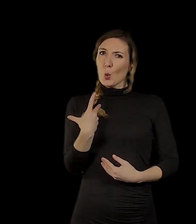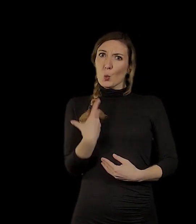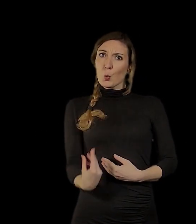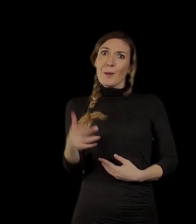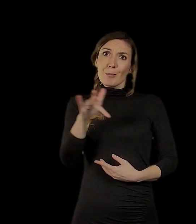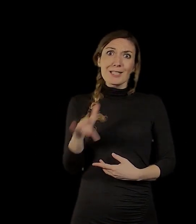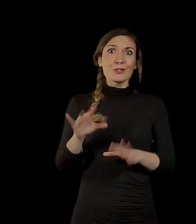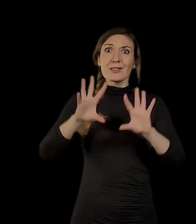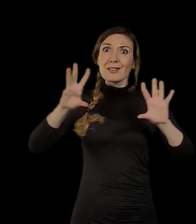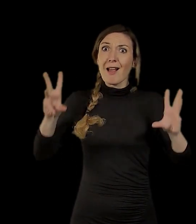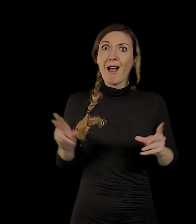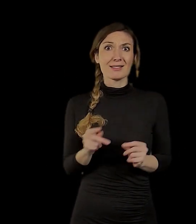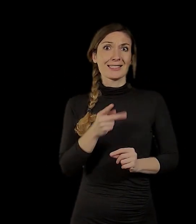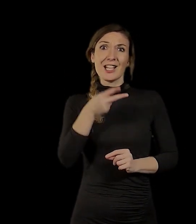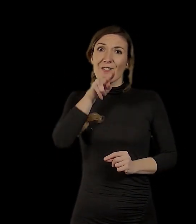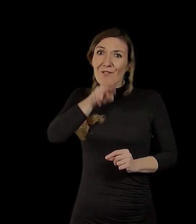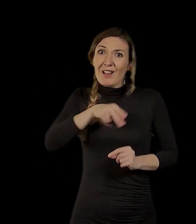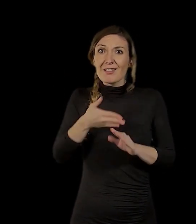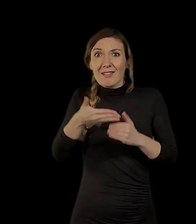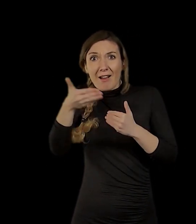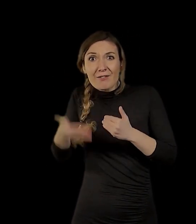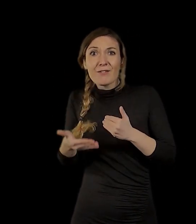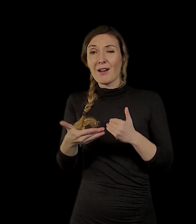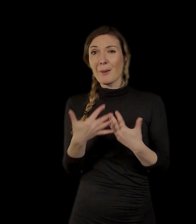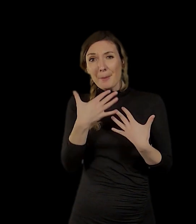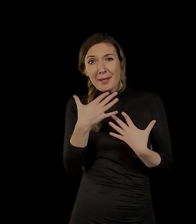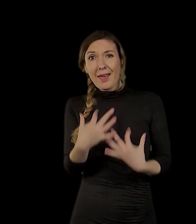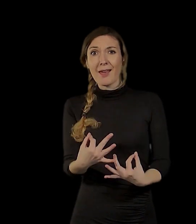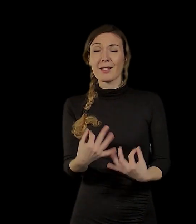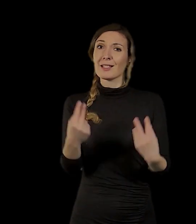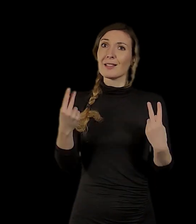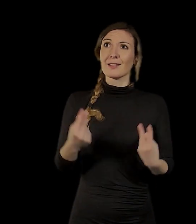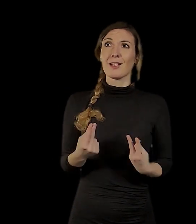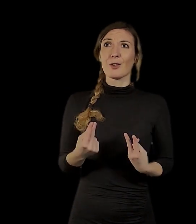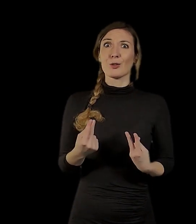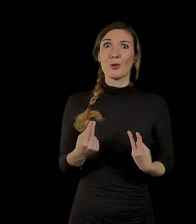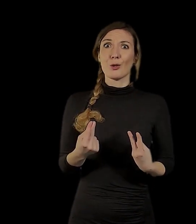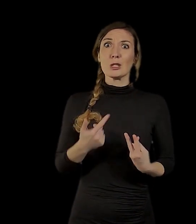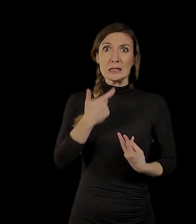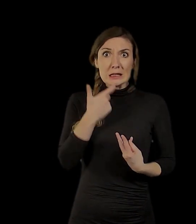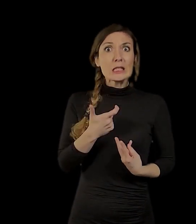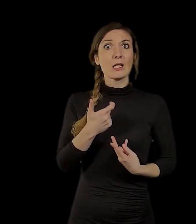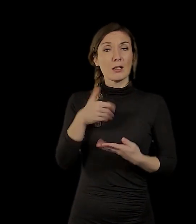to bring back some reference to the past that was here.